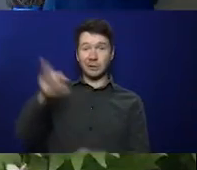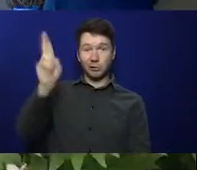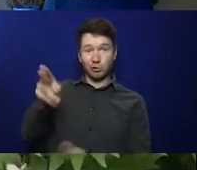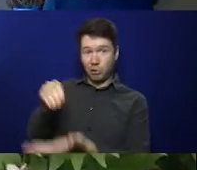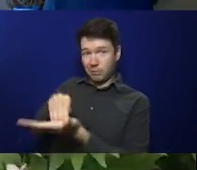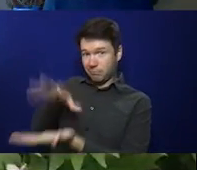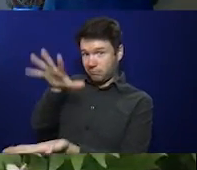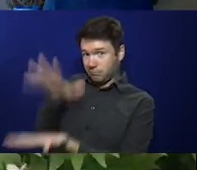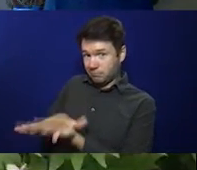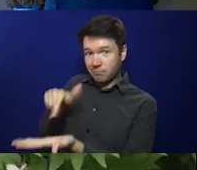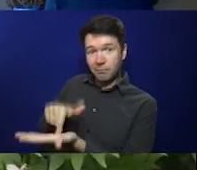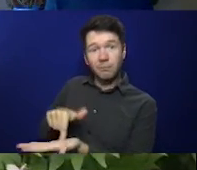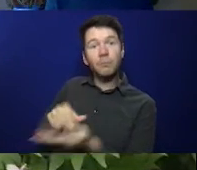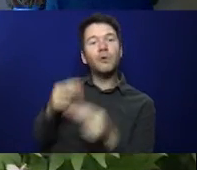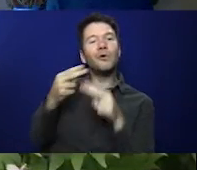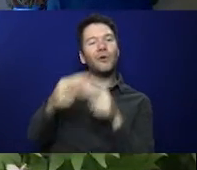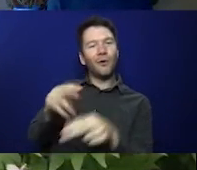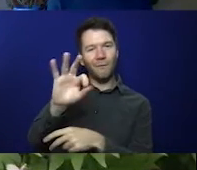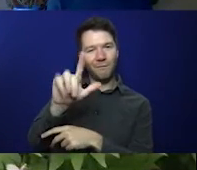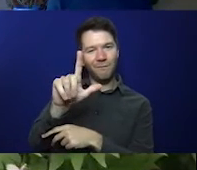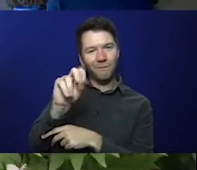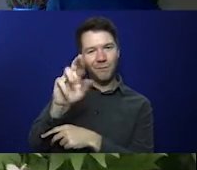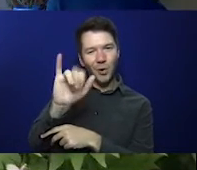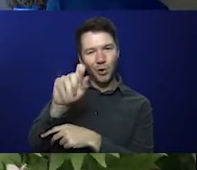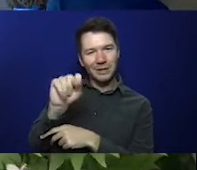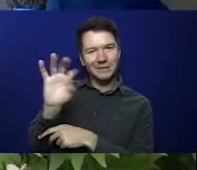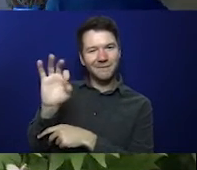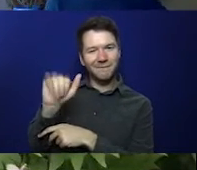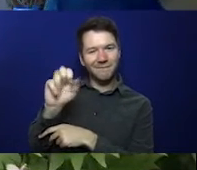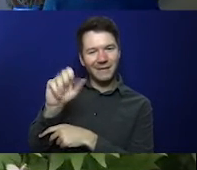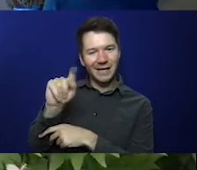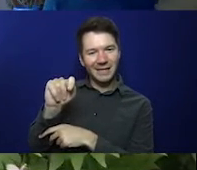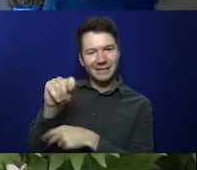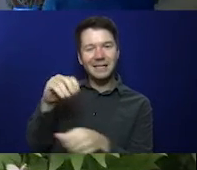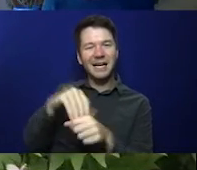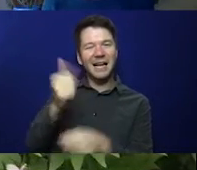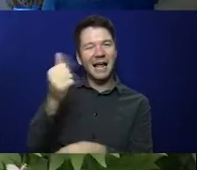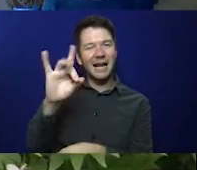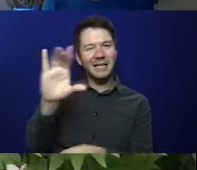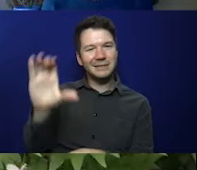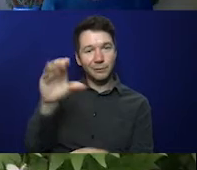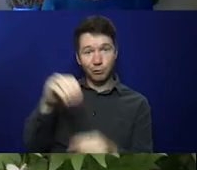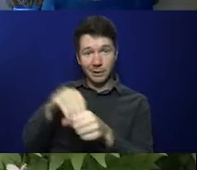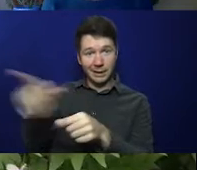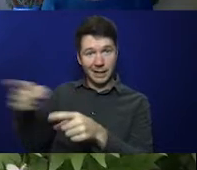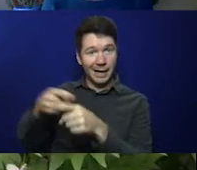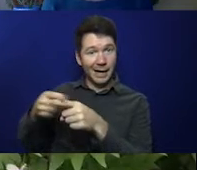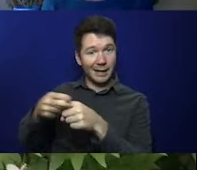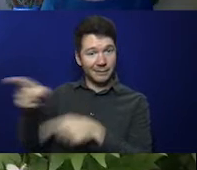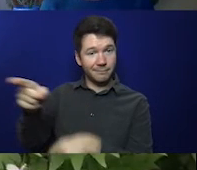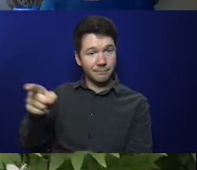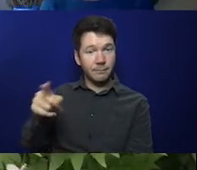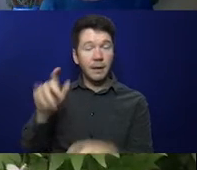The earliest iteration of a flower show that is known is the Florist Feast of the 18th century in England.